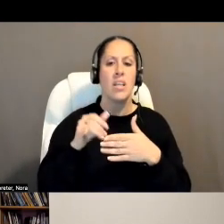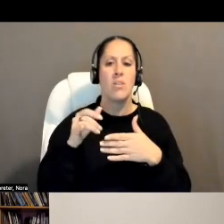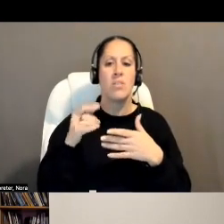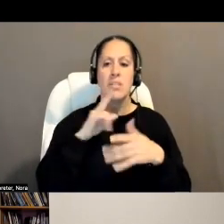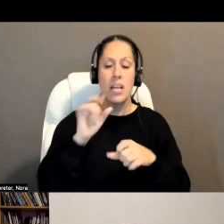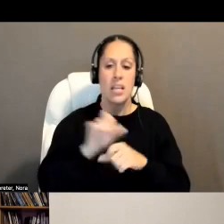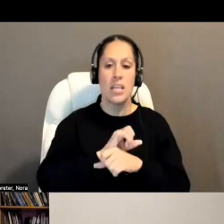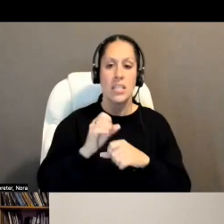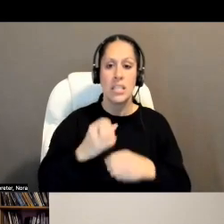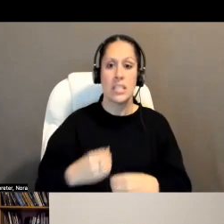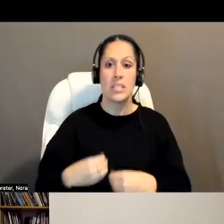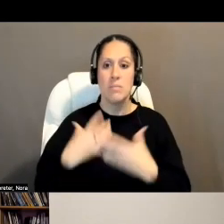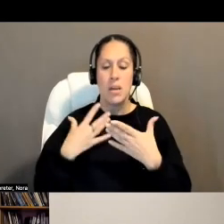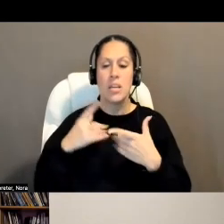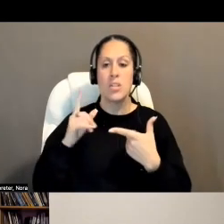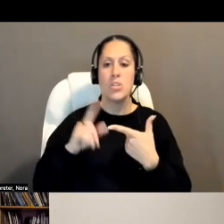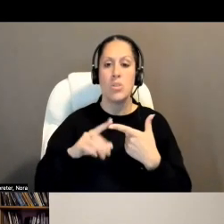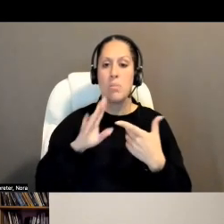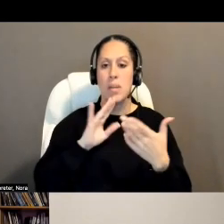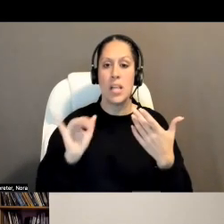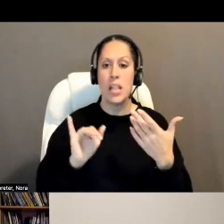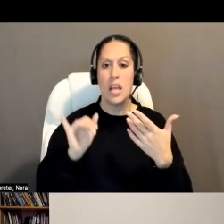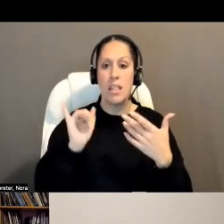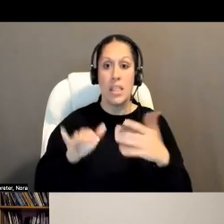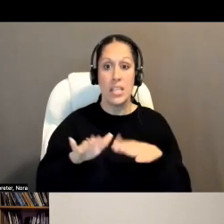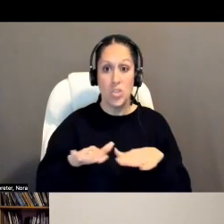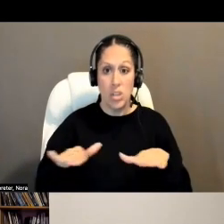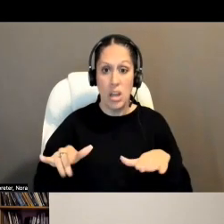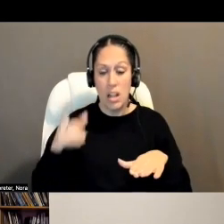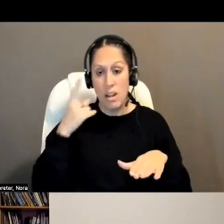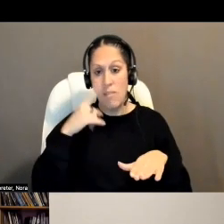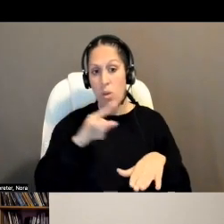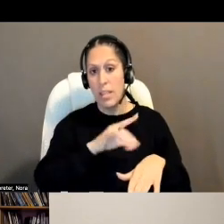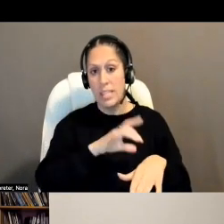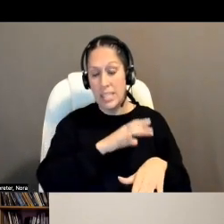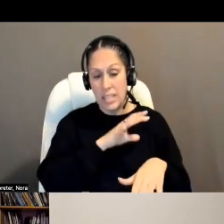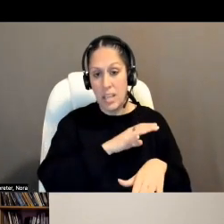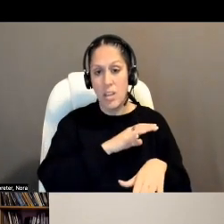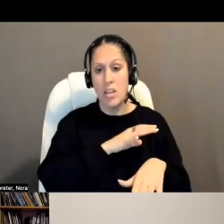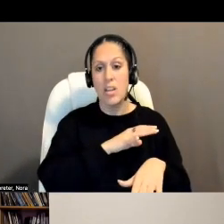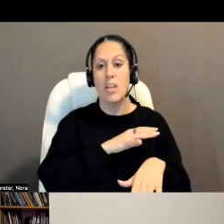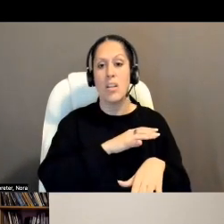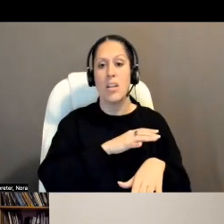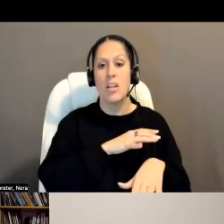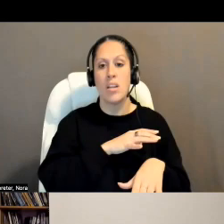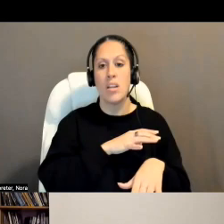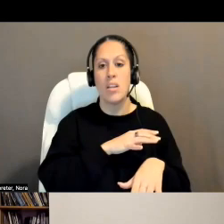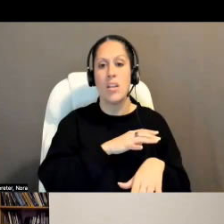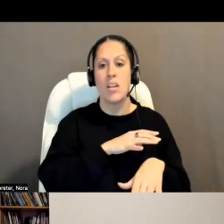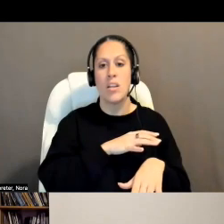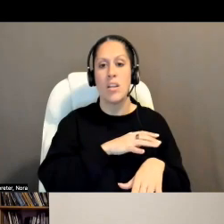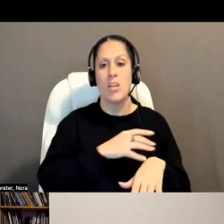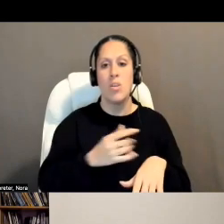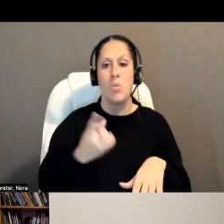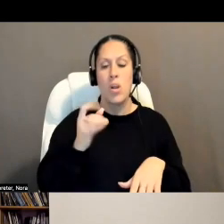inspired to basically be like the child for this character, um, one of the little dolls